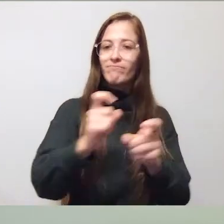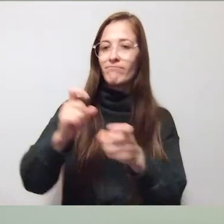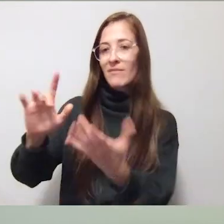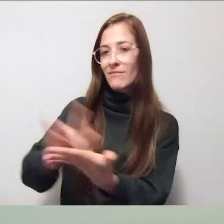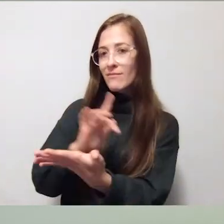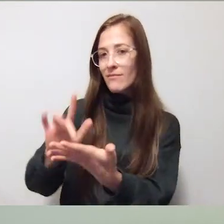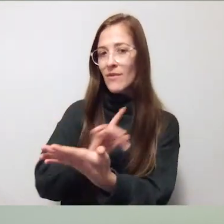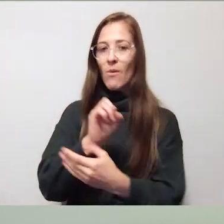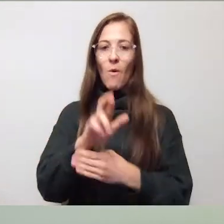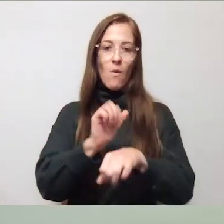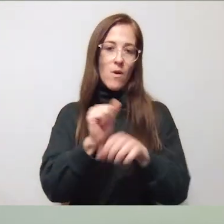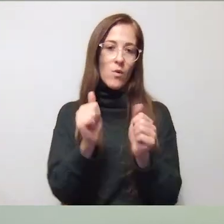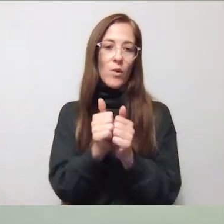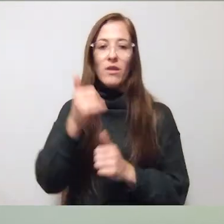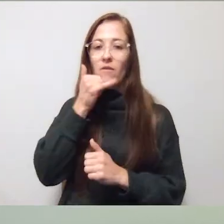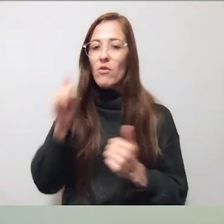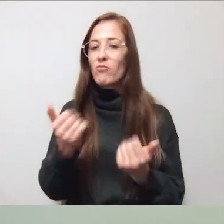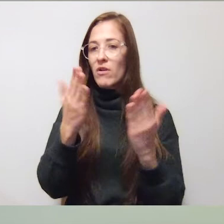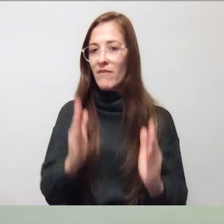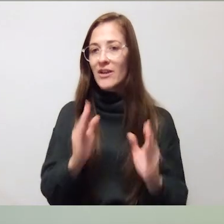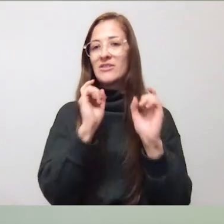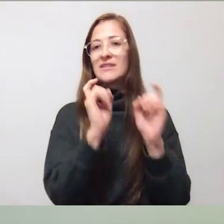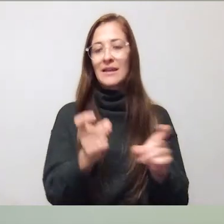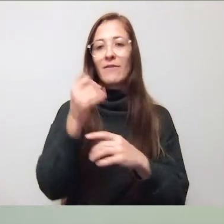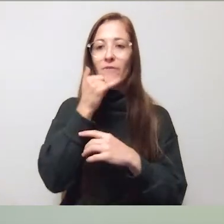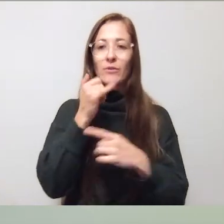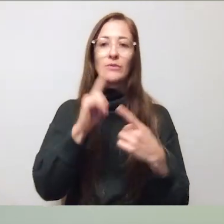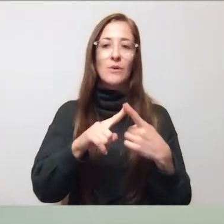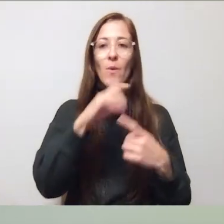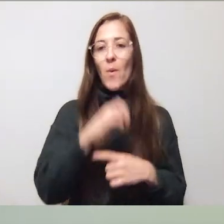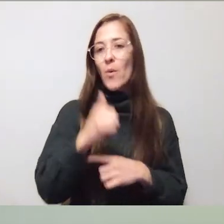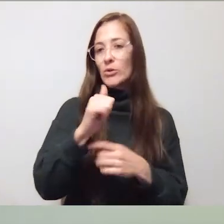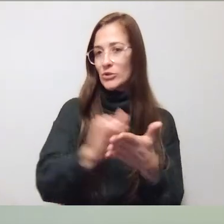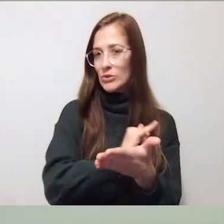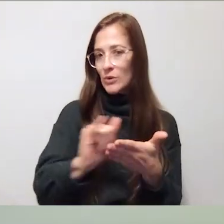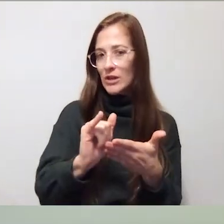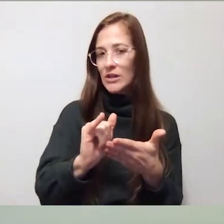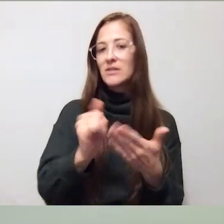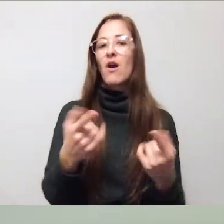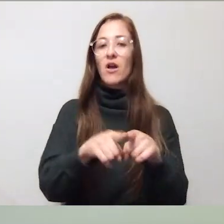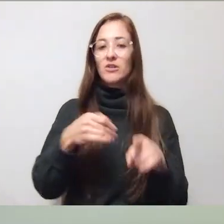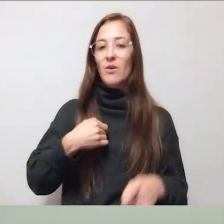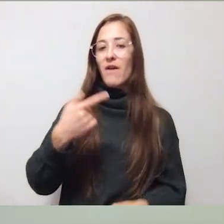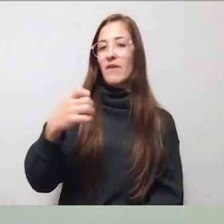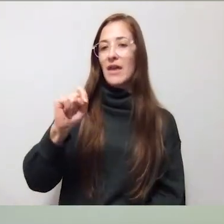or worked with cell phone providers to get cell phones into the hands of older New Yorkers. We also have a GetSetUp platform,